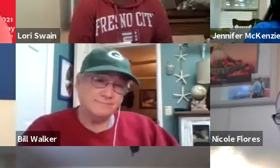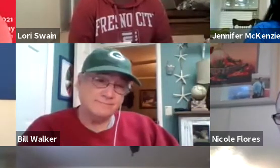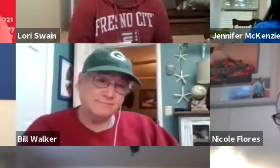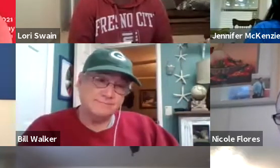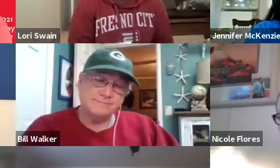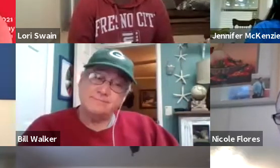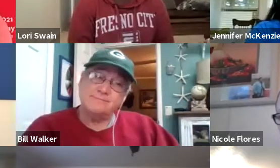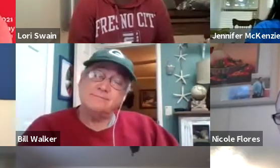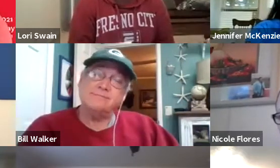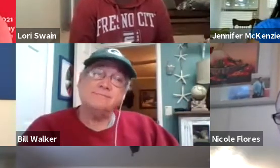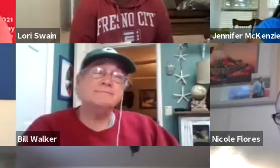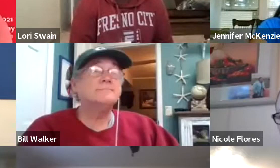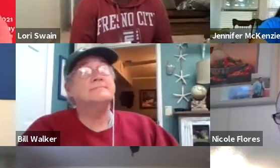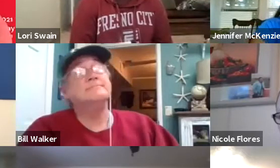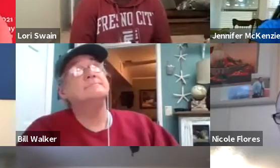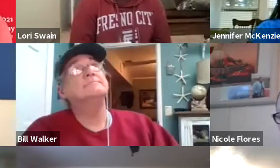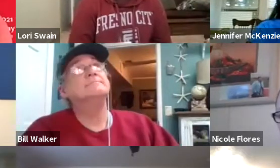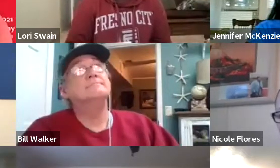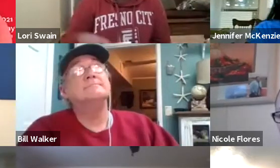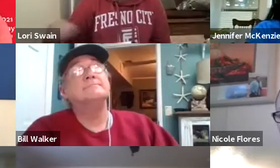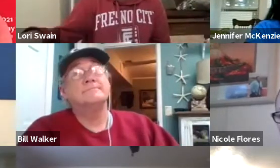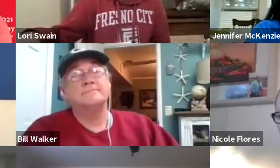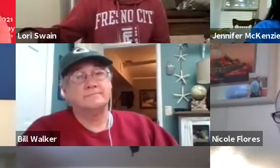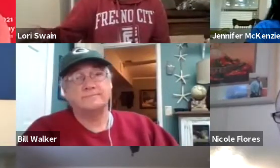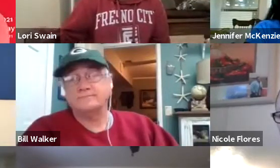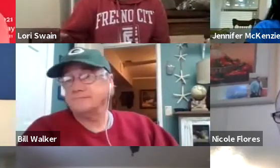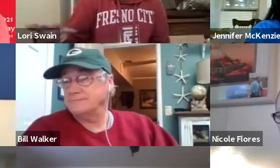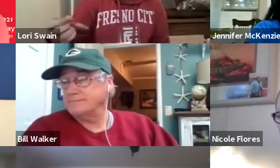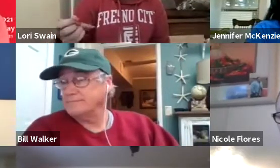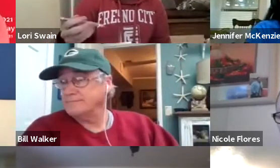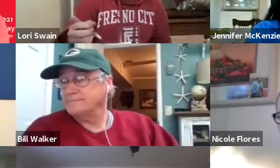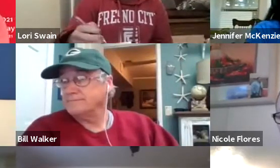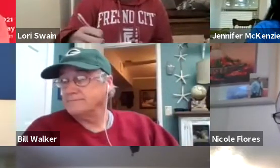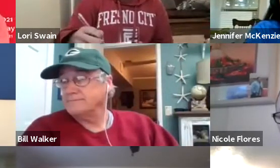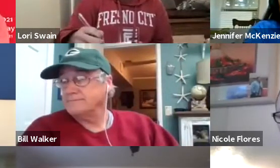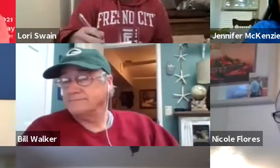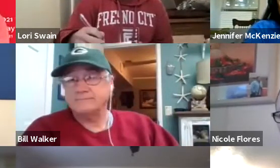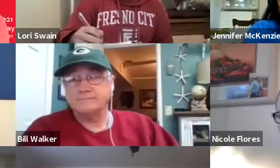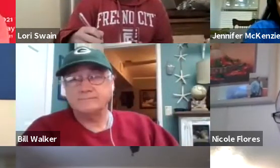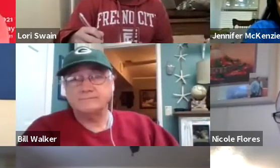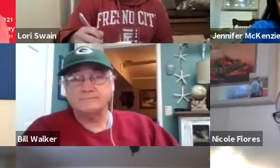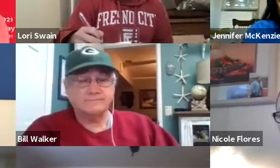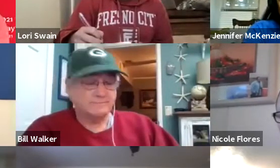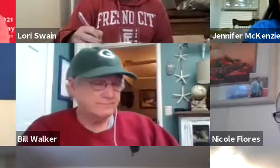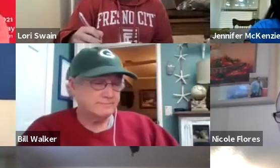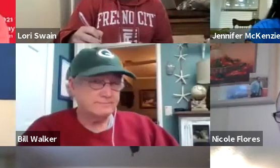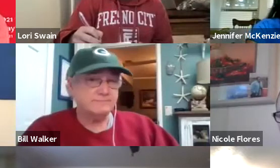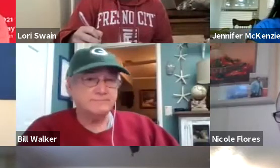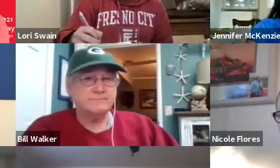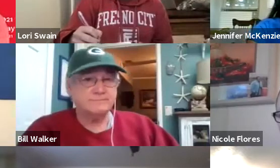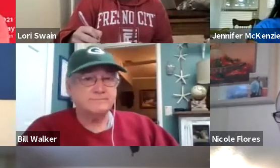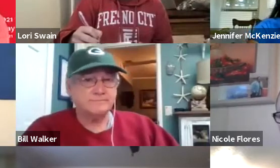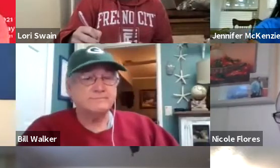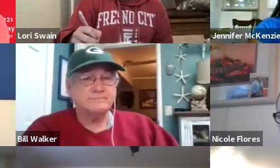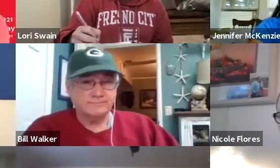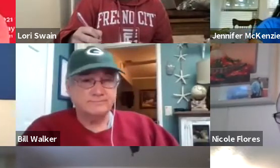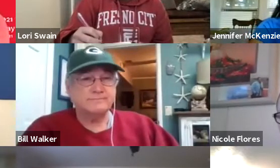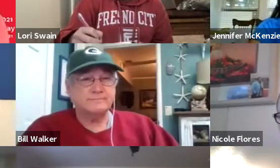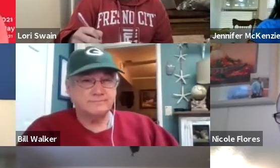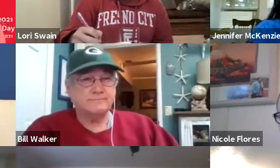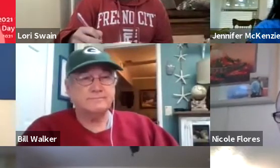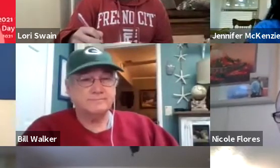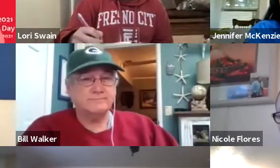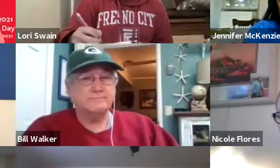to do is back up and look at where are the jobs? The Where is employment? And are we teaching? What is going to help our students